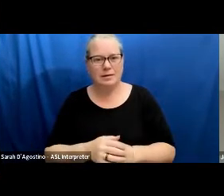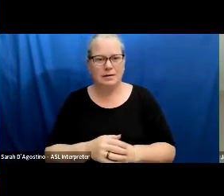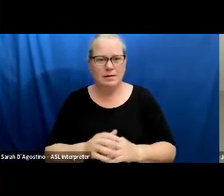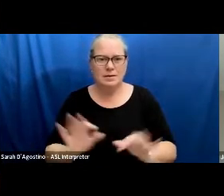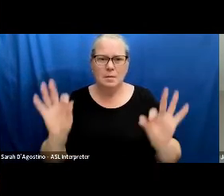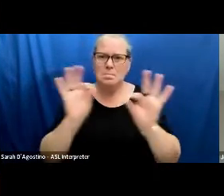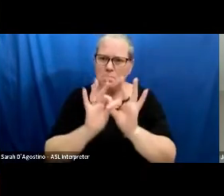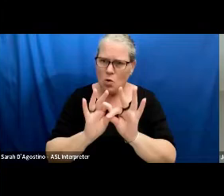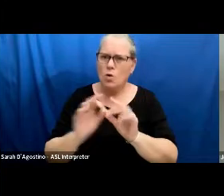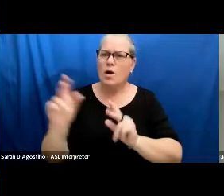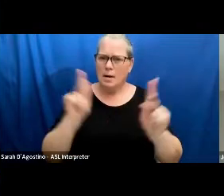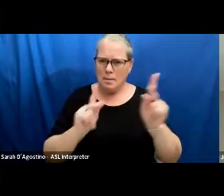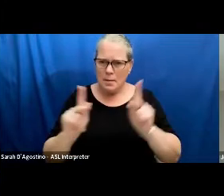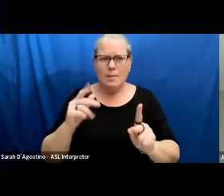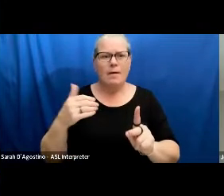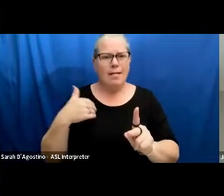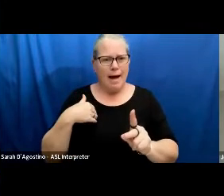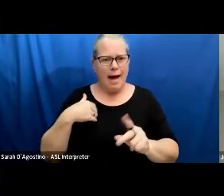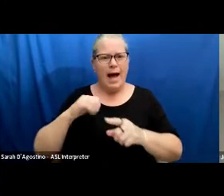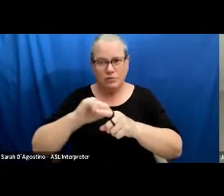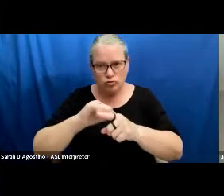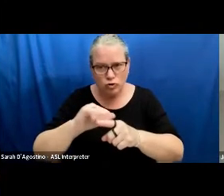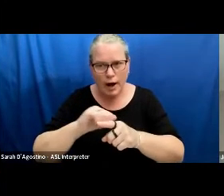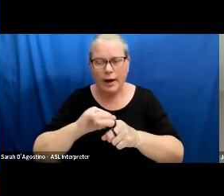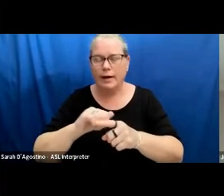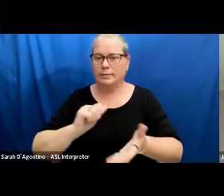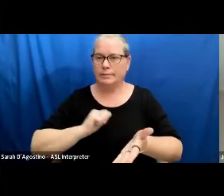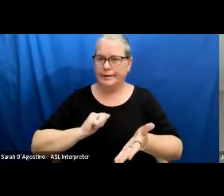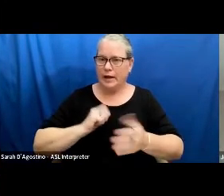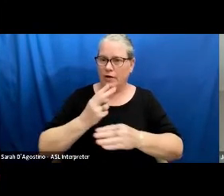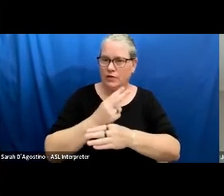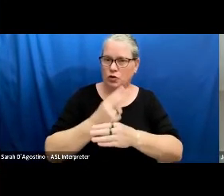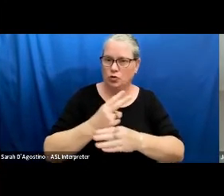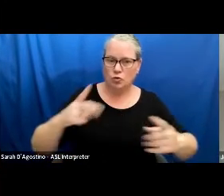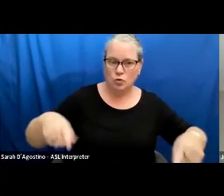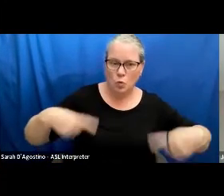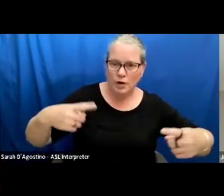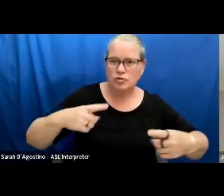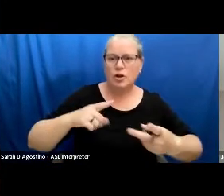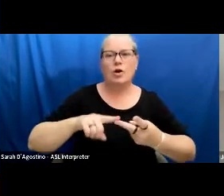i am a wheelchair user or i have an intellectual disability or a psychiatric disability or i'm deaf